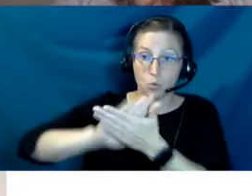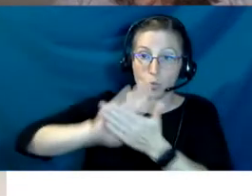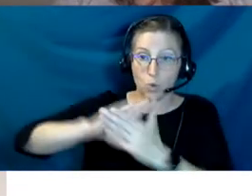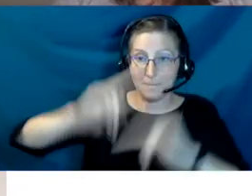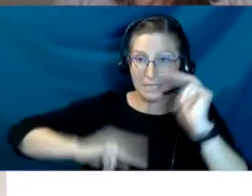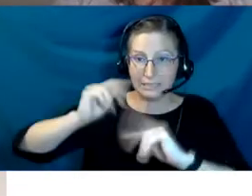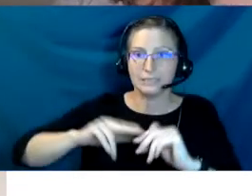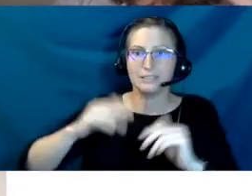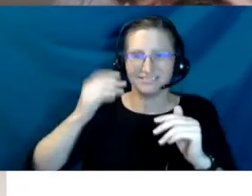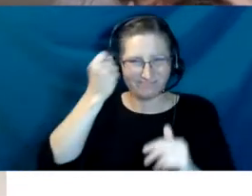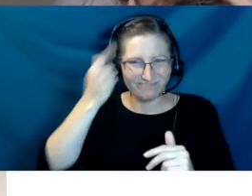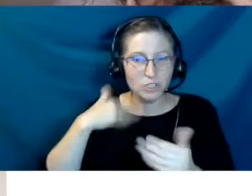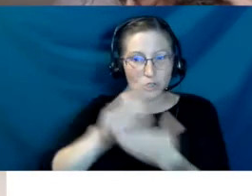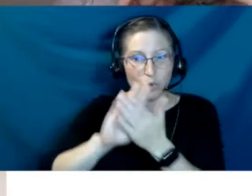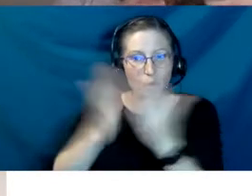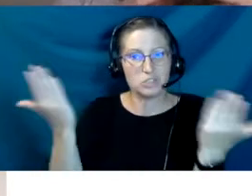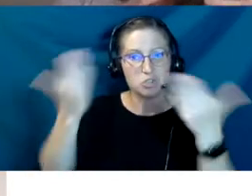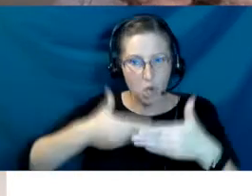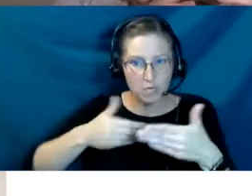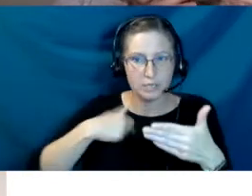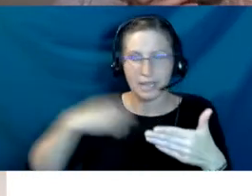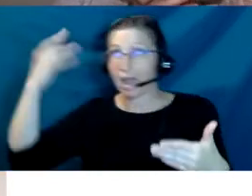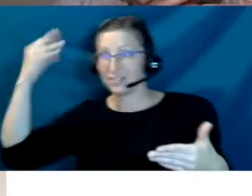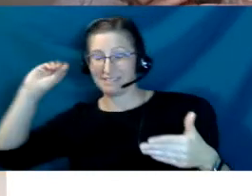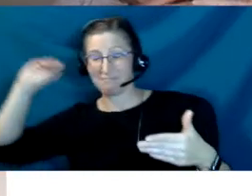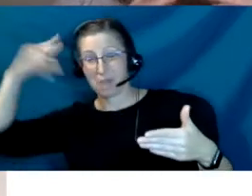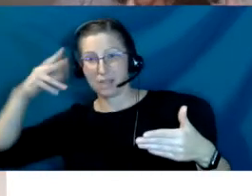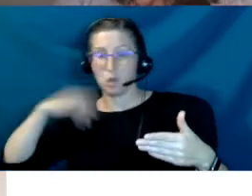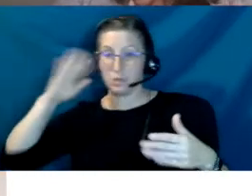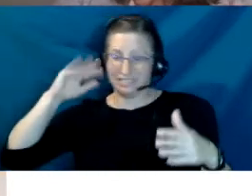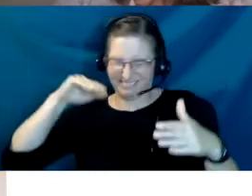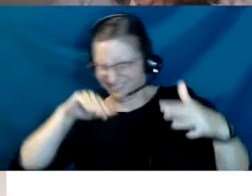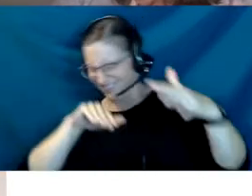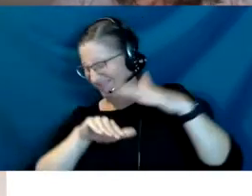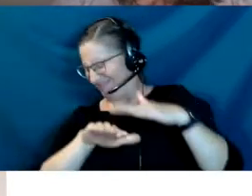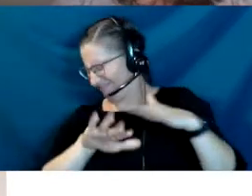or vice versa, when they go outside from that darker environment to that really bright environment,